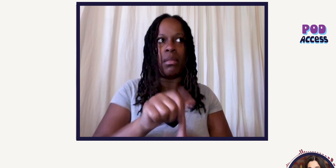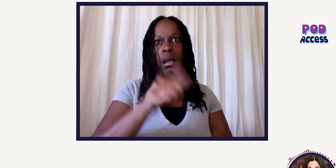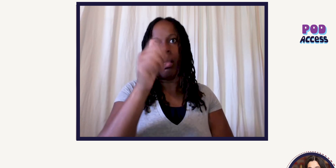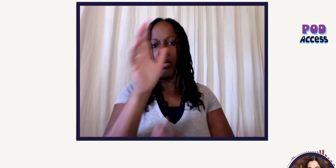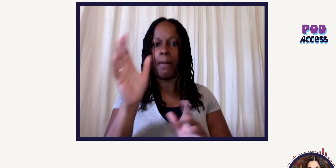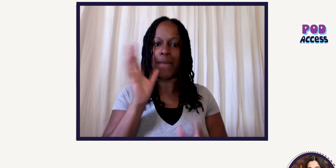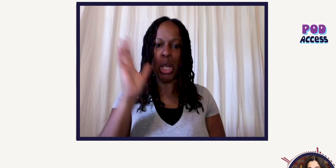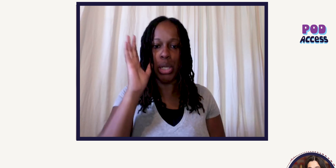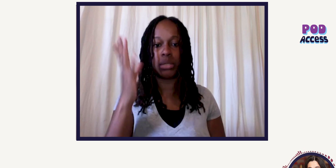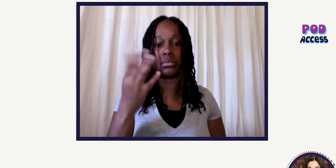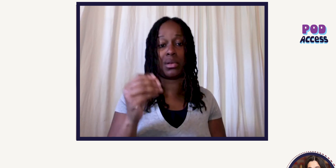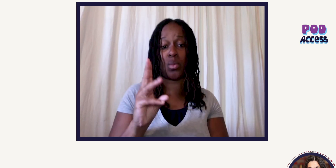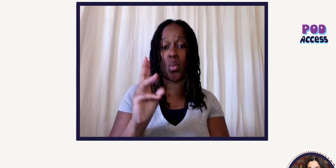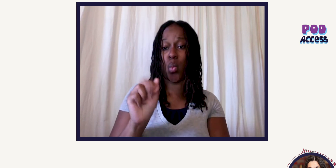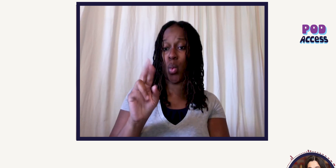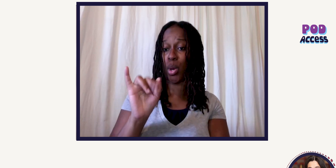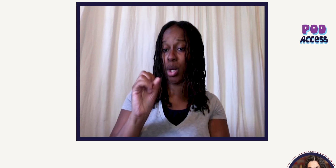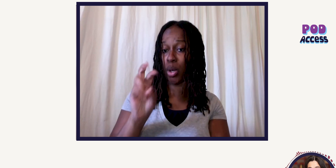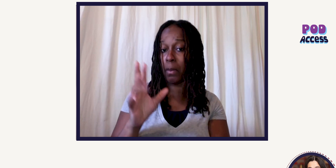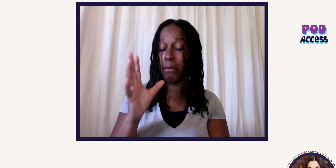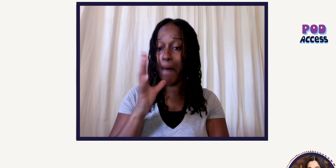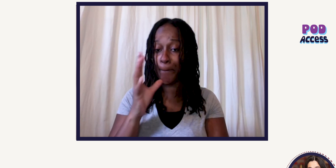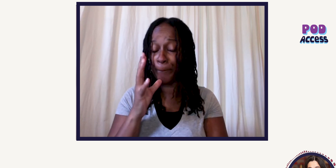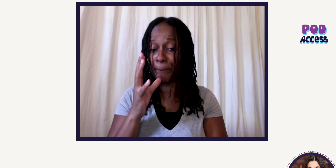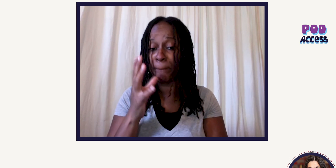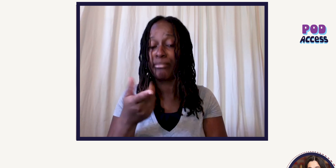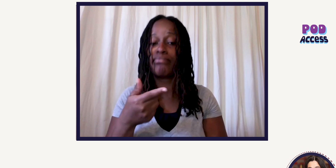a really common trope that disabled people have to go through with their parents.